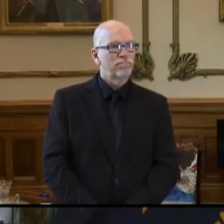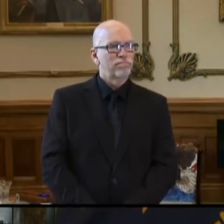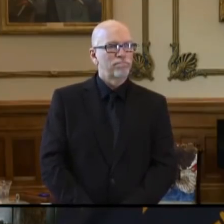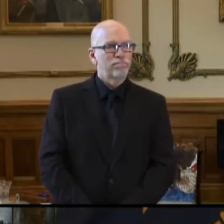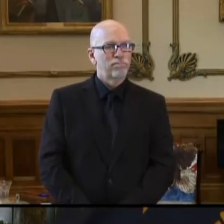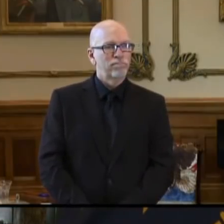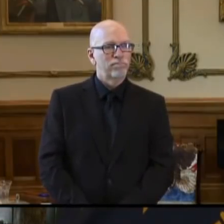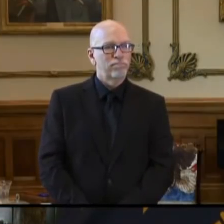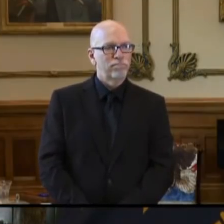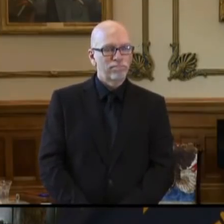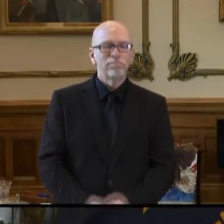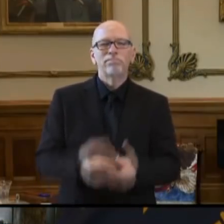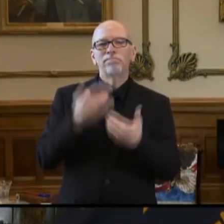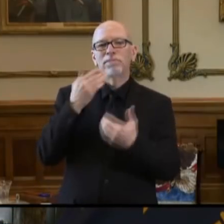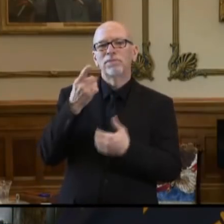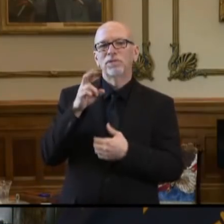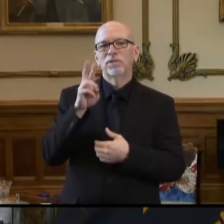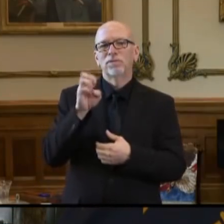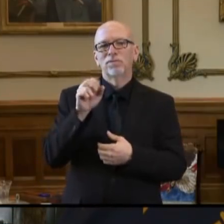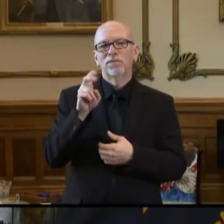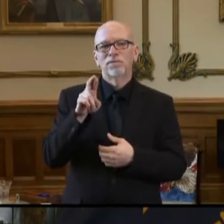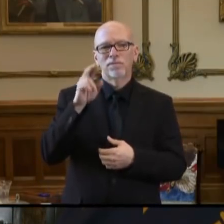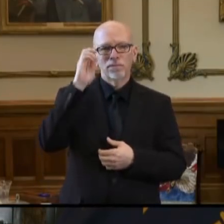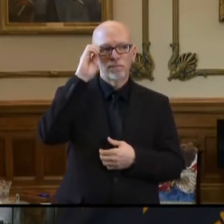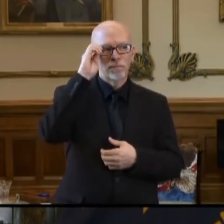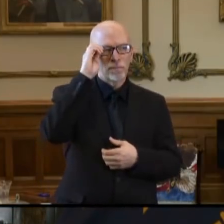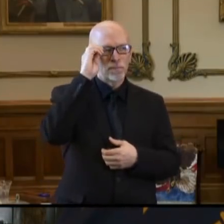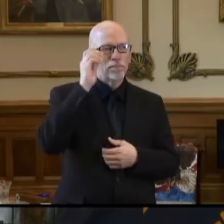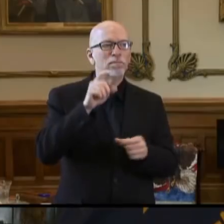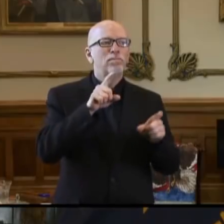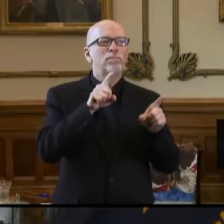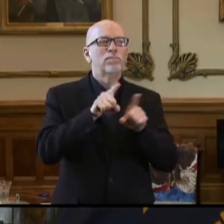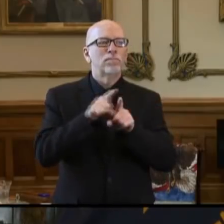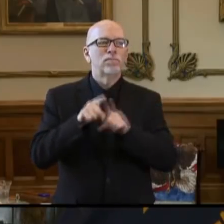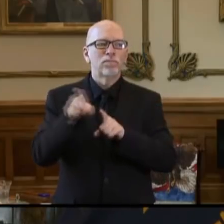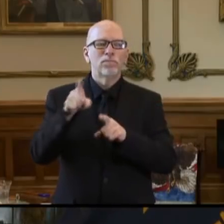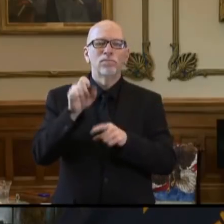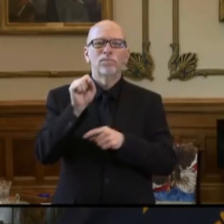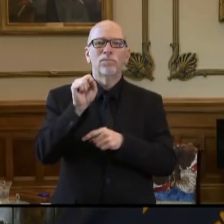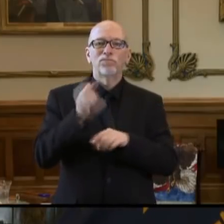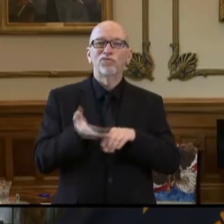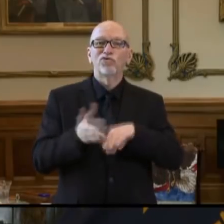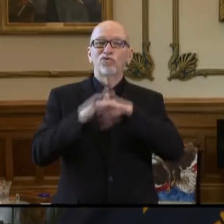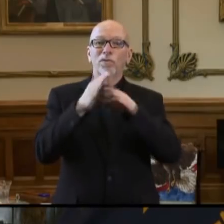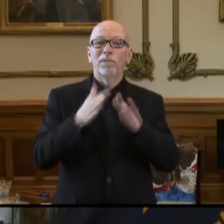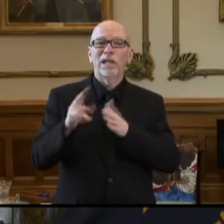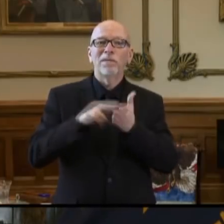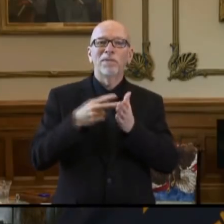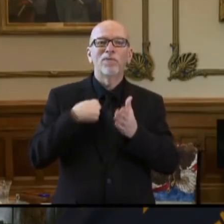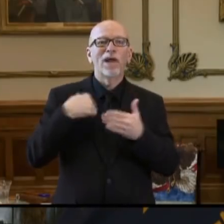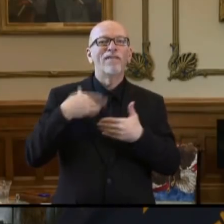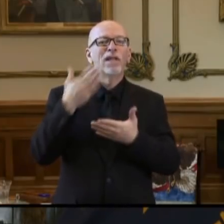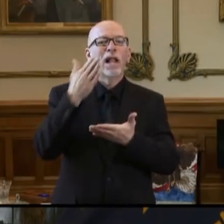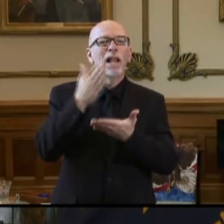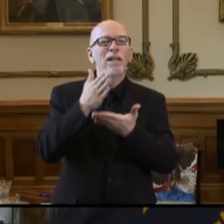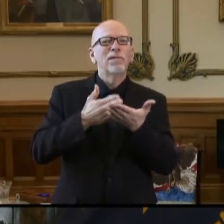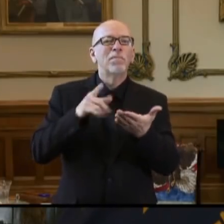SULLIVAN